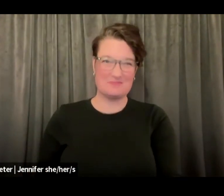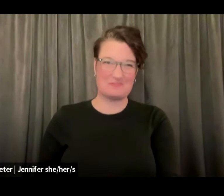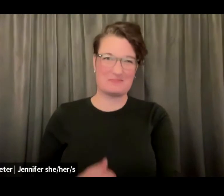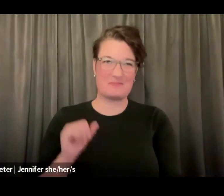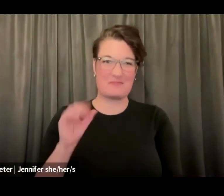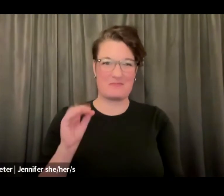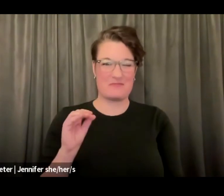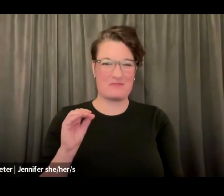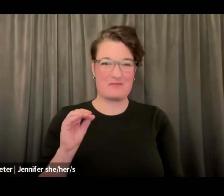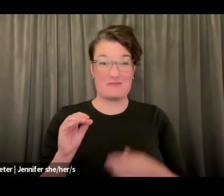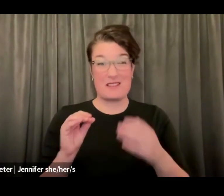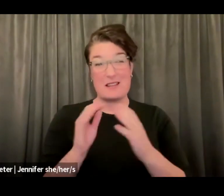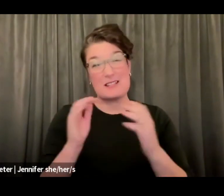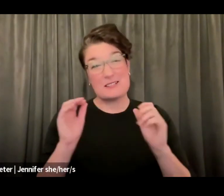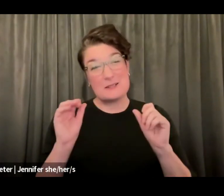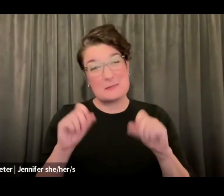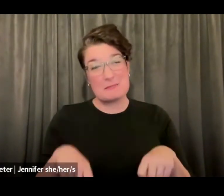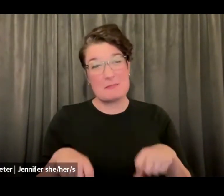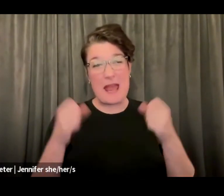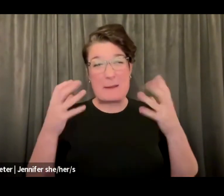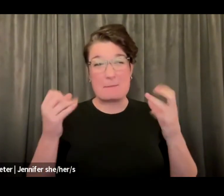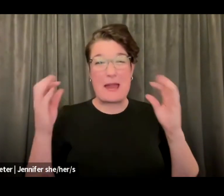Rebekah: so may many more parks be renamed and